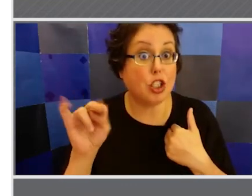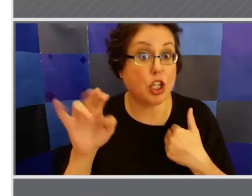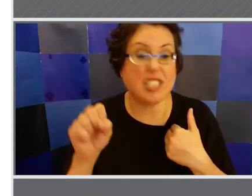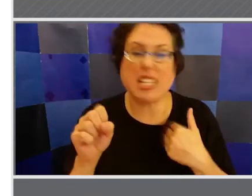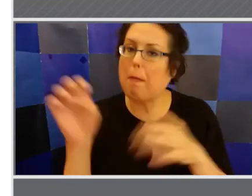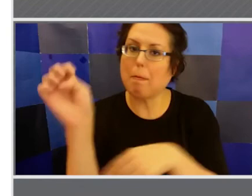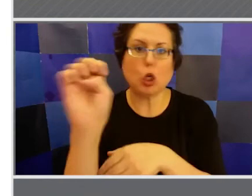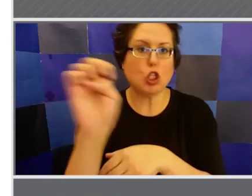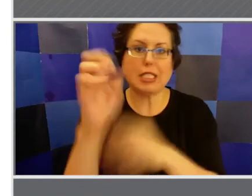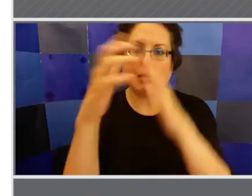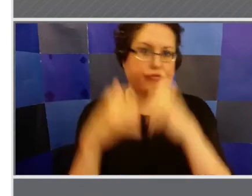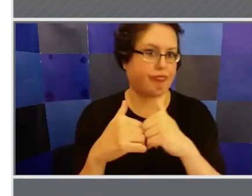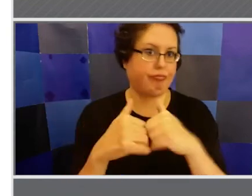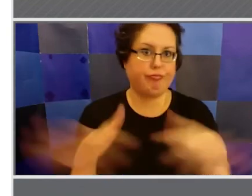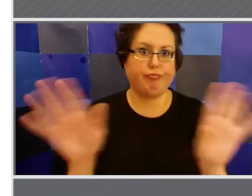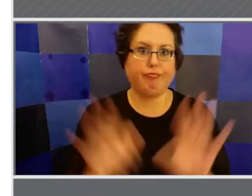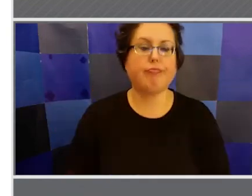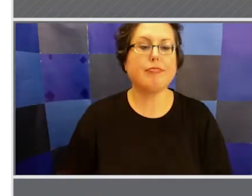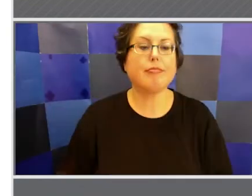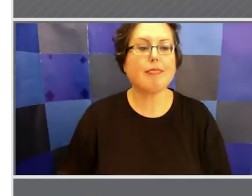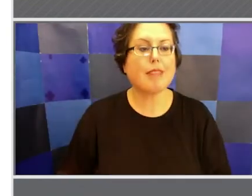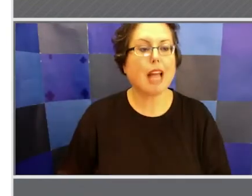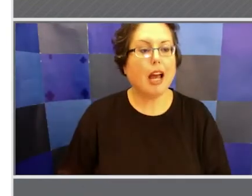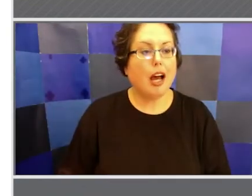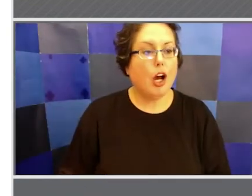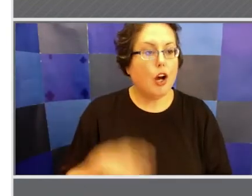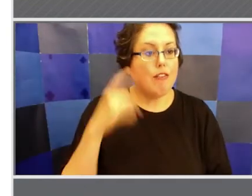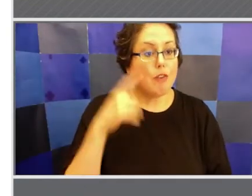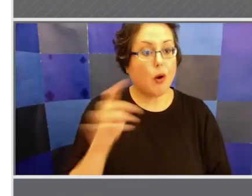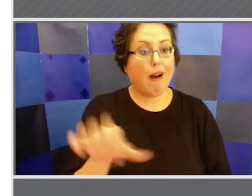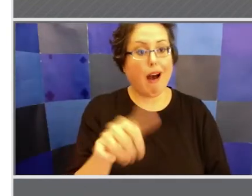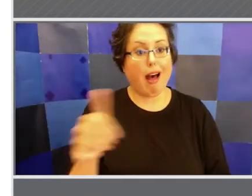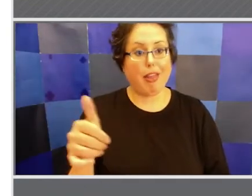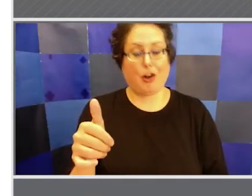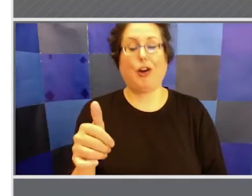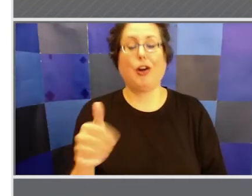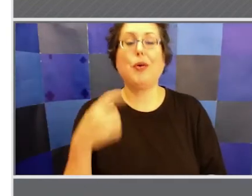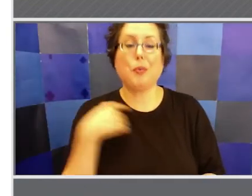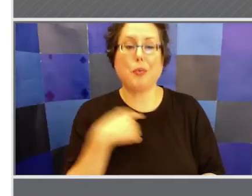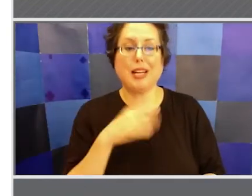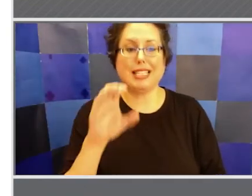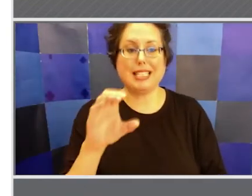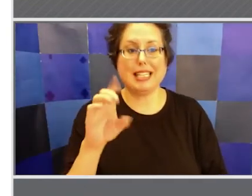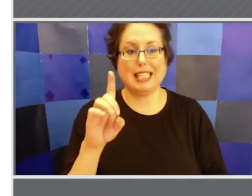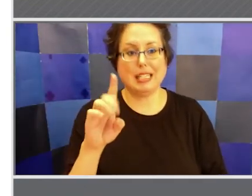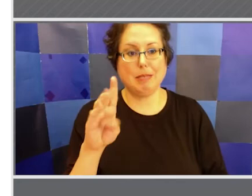proceeding BG demolitions we perform as bestest surveys on perspective properties we want